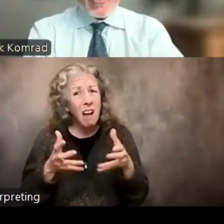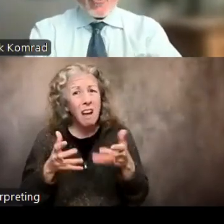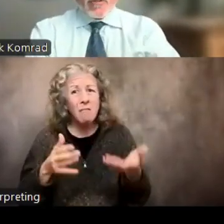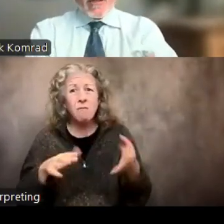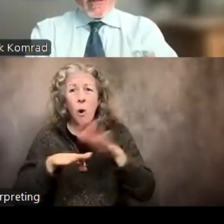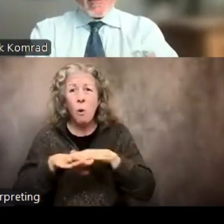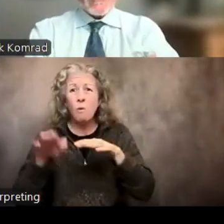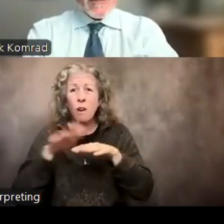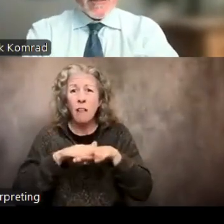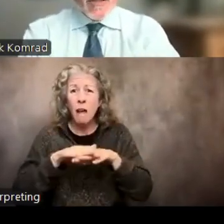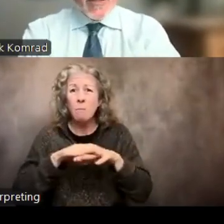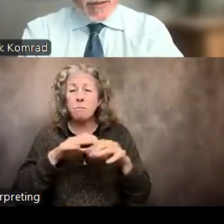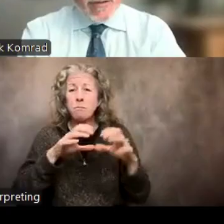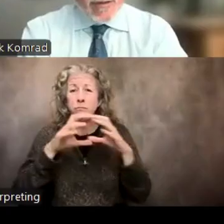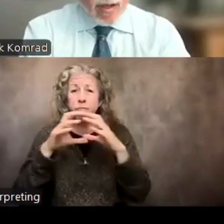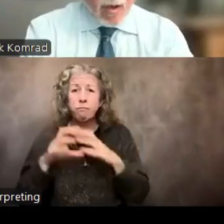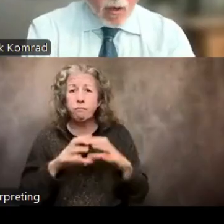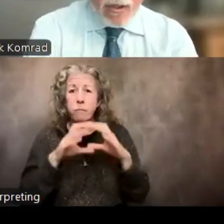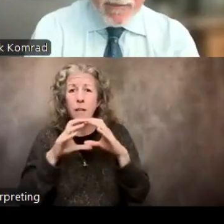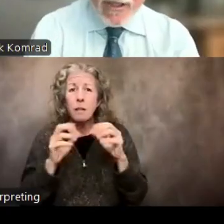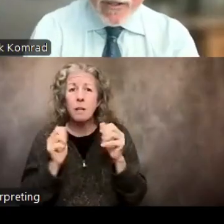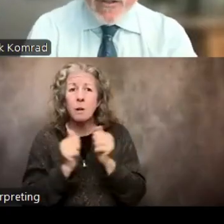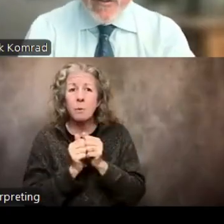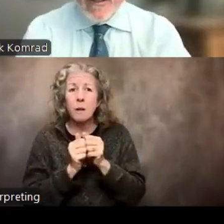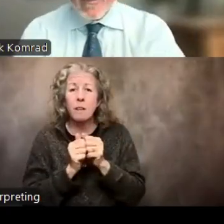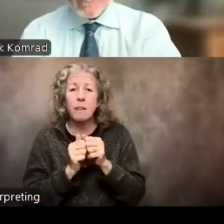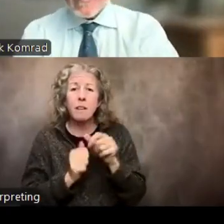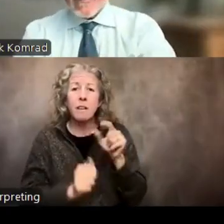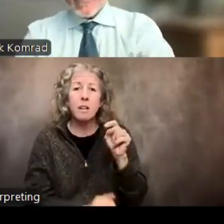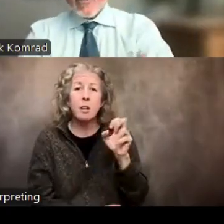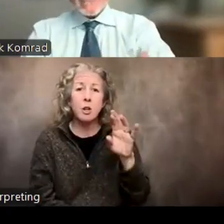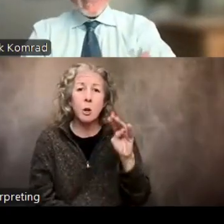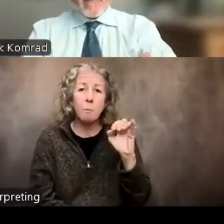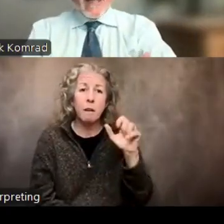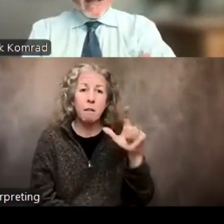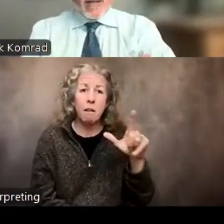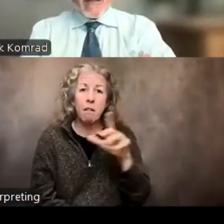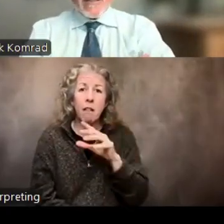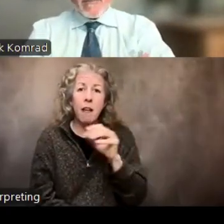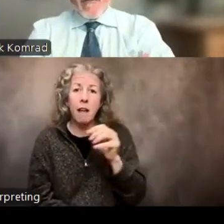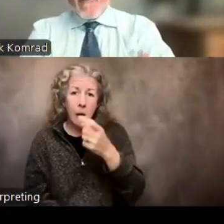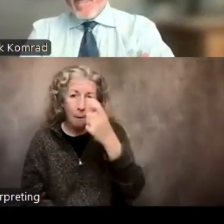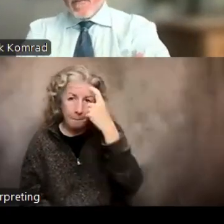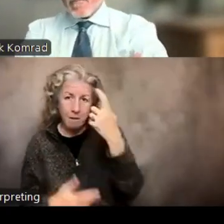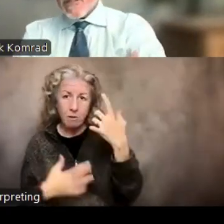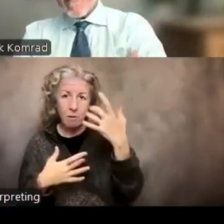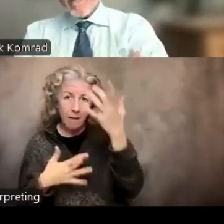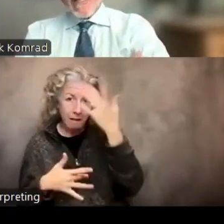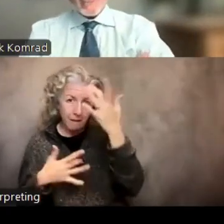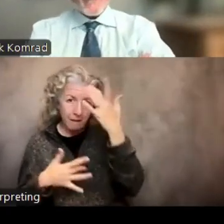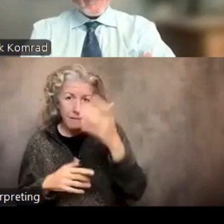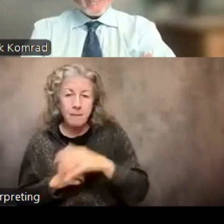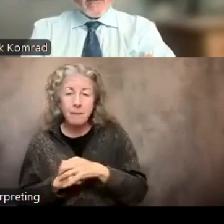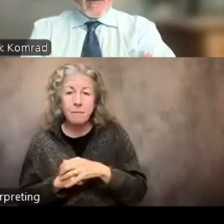terminal illnesses, which is all we're limited to here in the US and mental illness, it's about 50% of patients for with